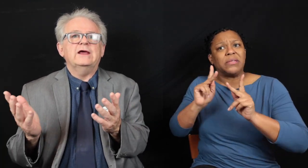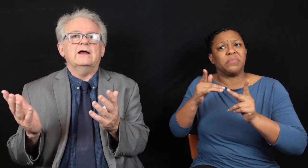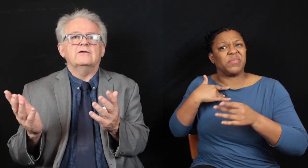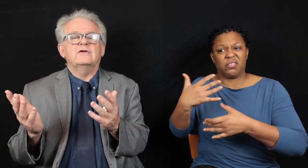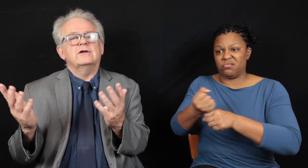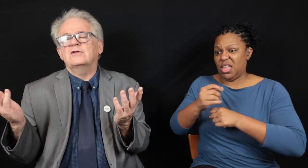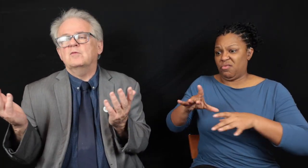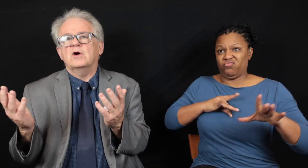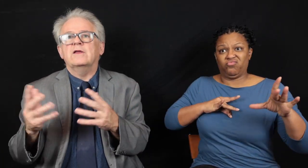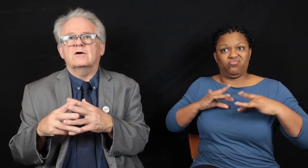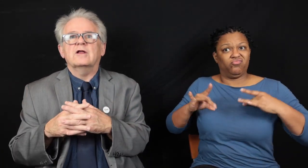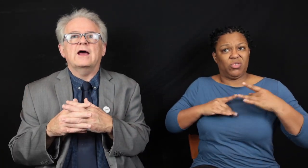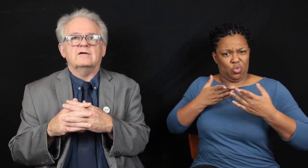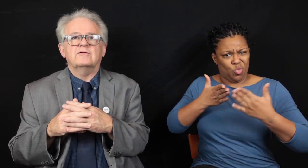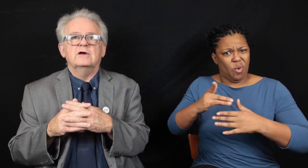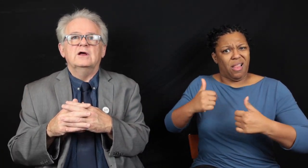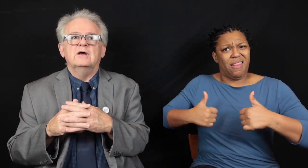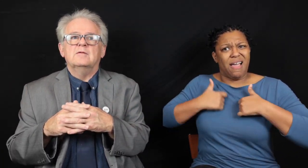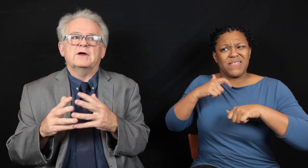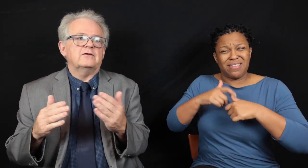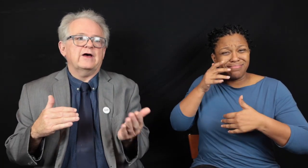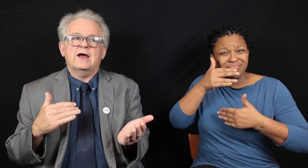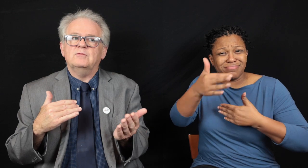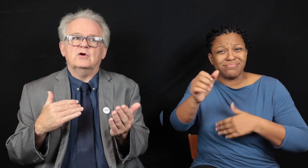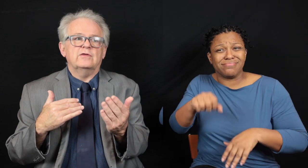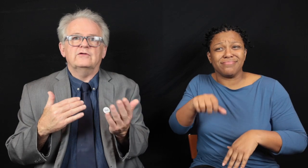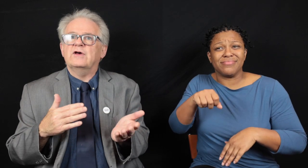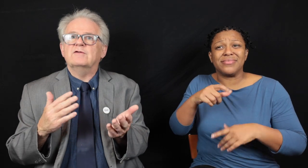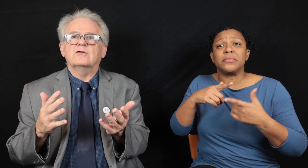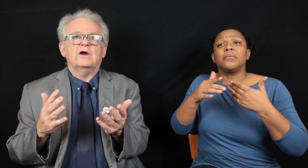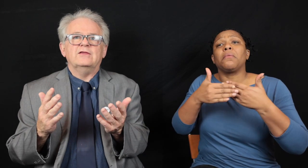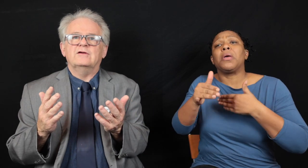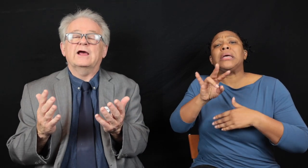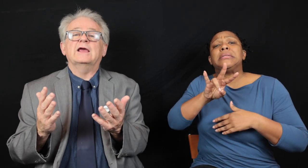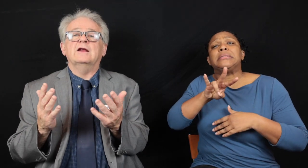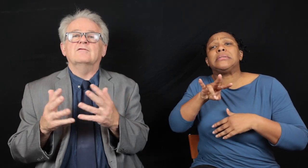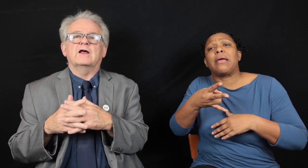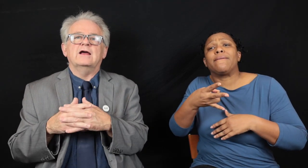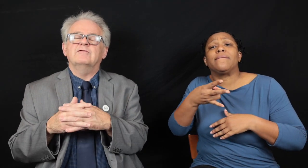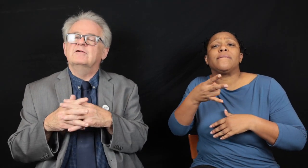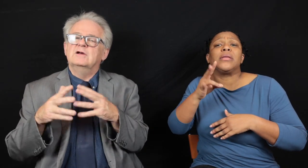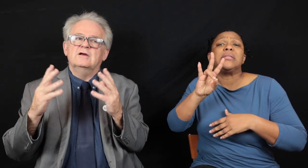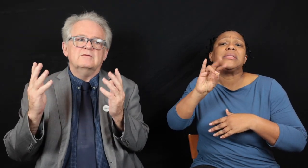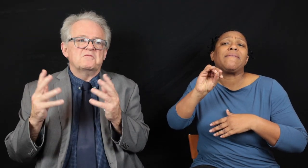world get at some point in their life. By the time you’re in the seventh or eighth decade of life,